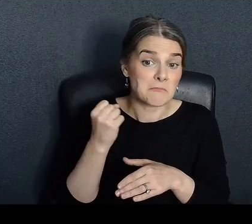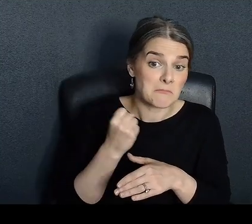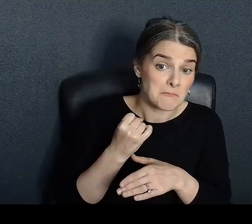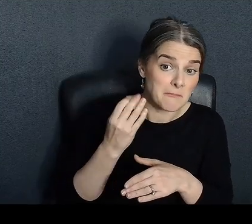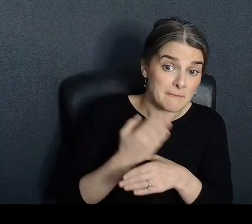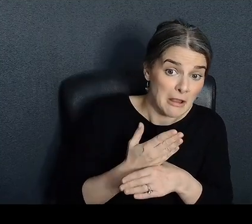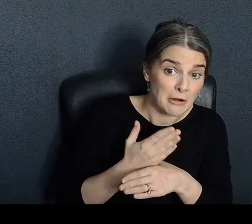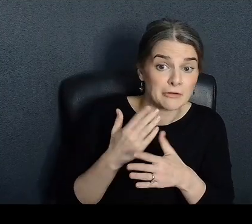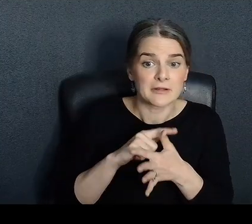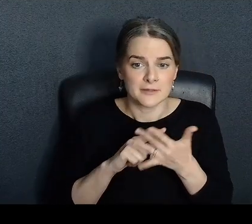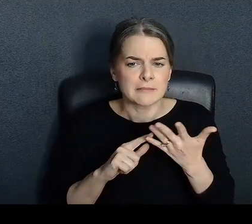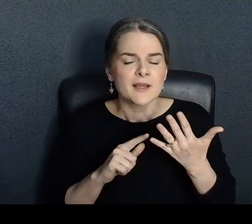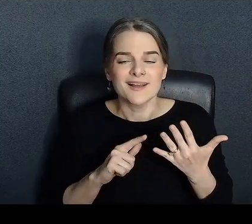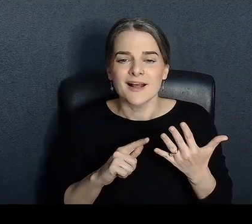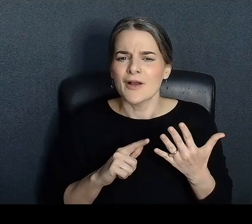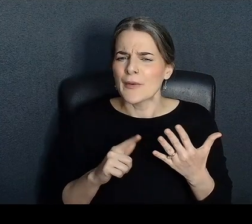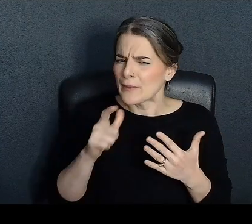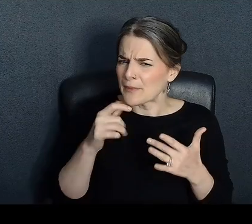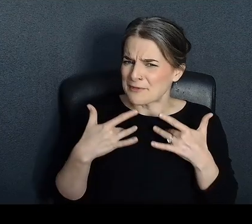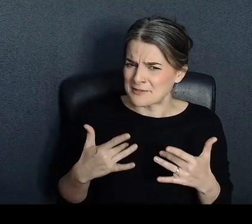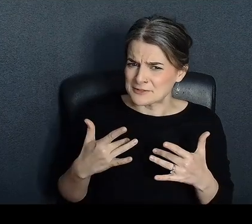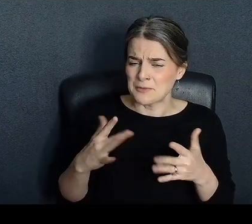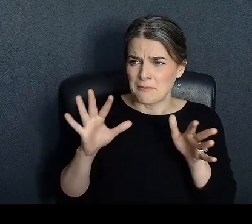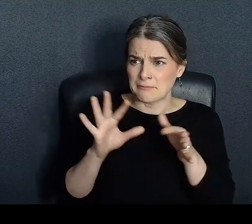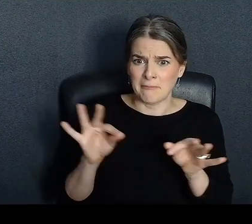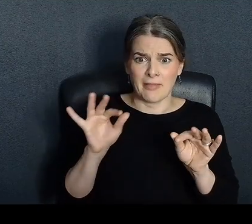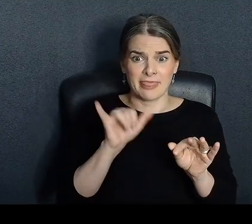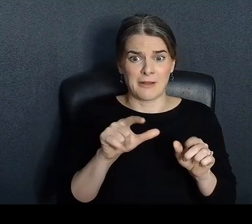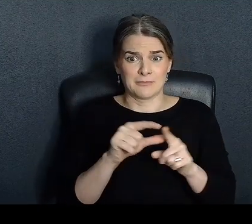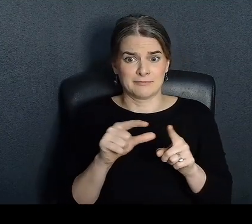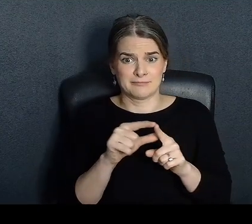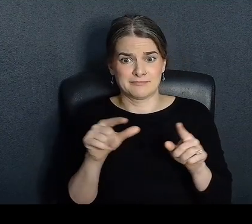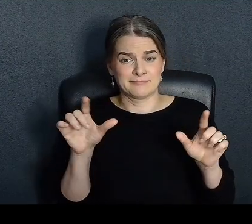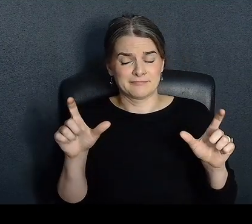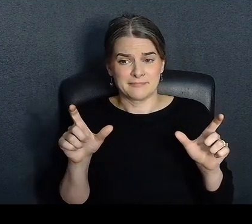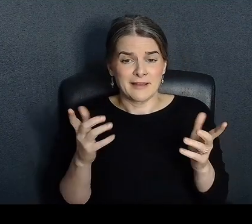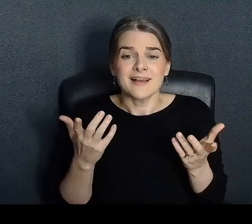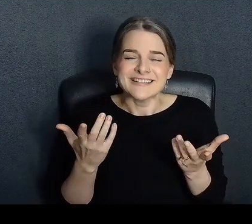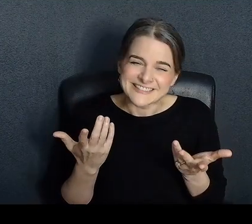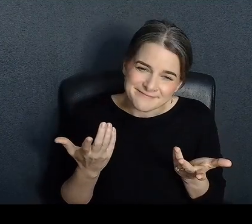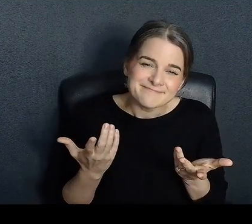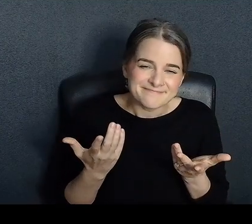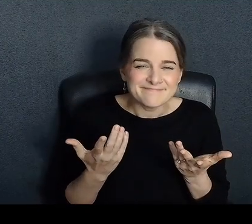of the silent or golden generation use a lot.